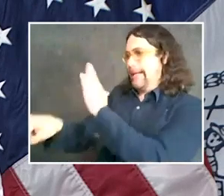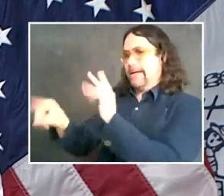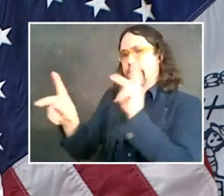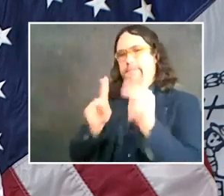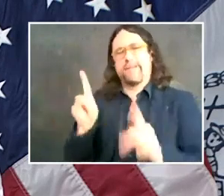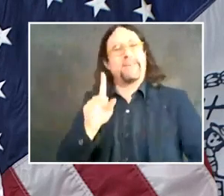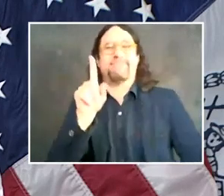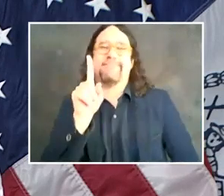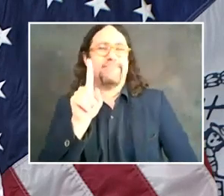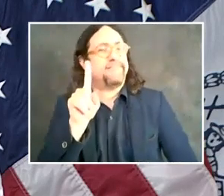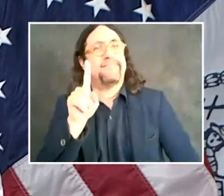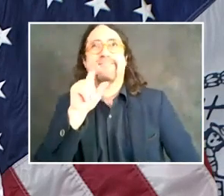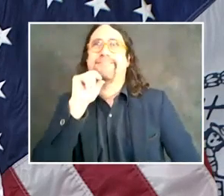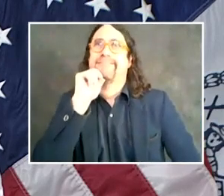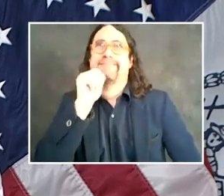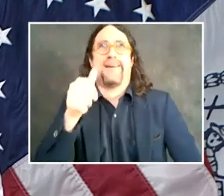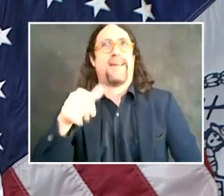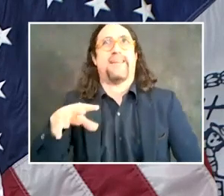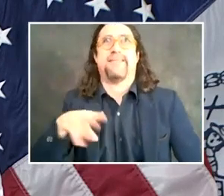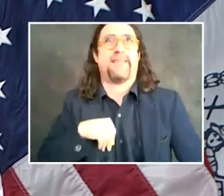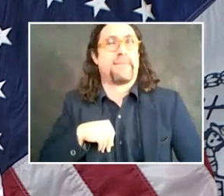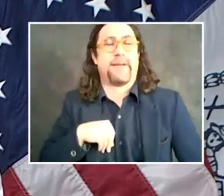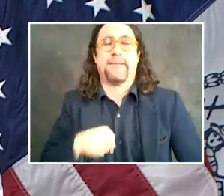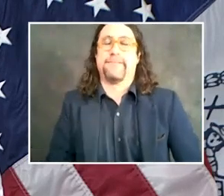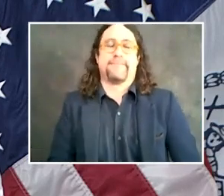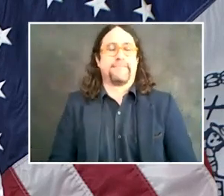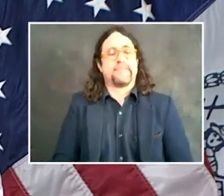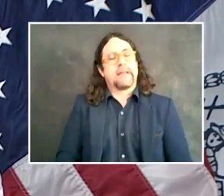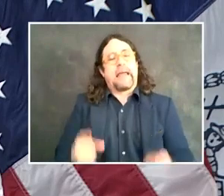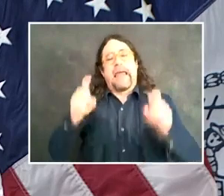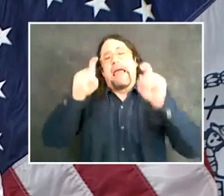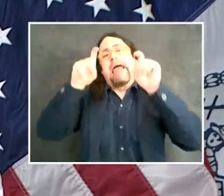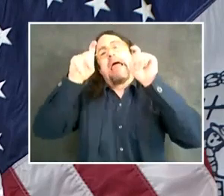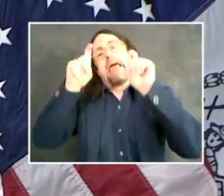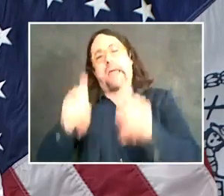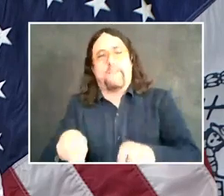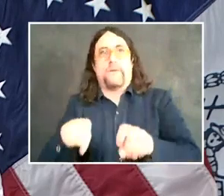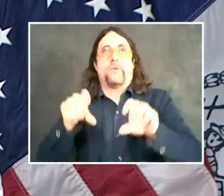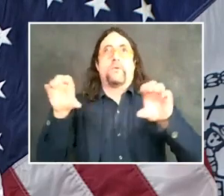WE THOUGHT WAS NORMAL IN THE PAST BECAUSE THESE ARE NOT NORMAL TIMES.